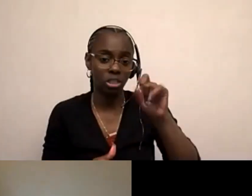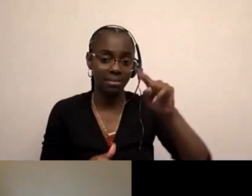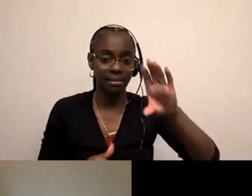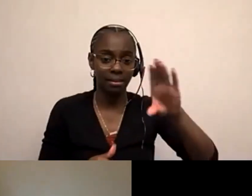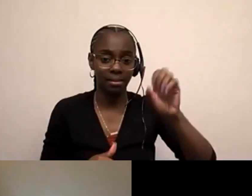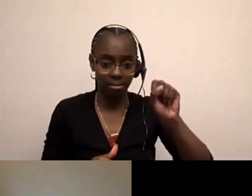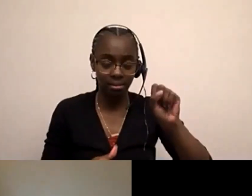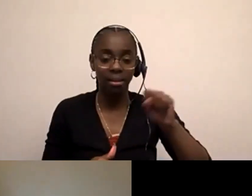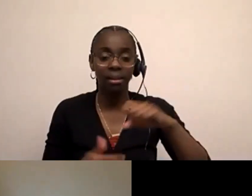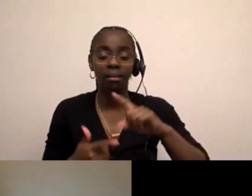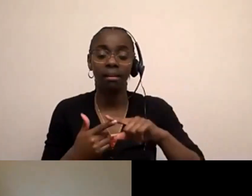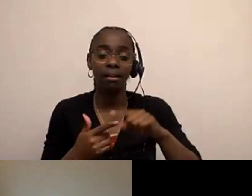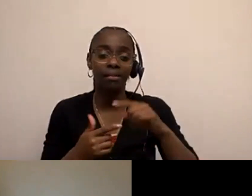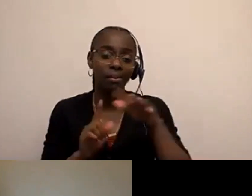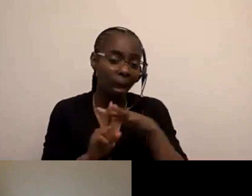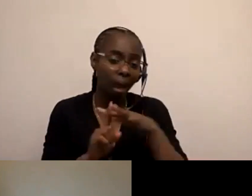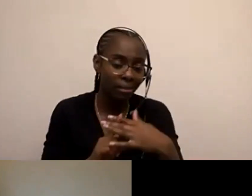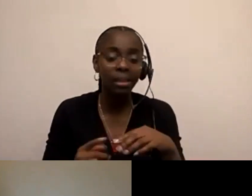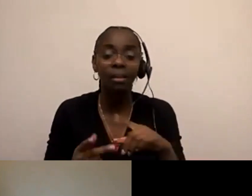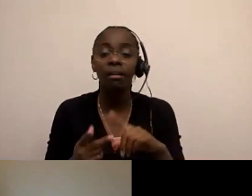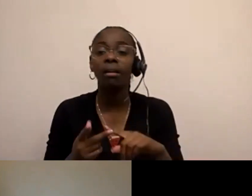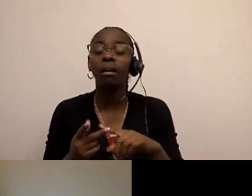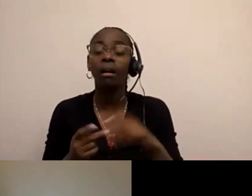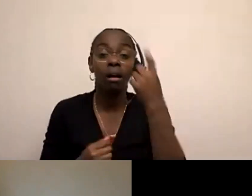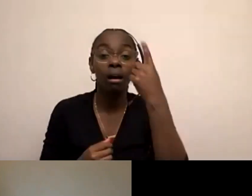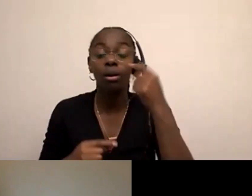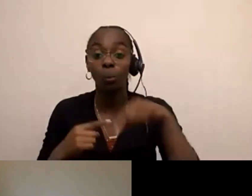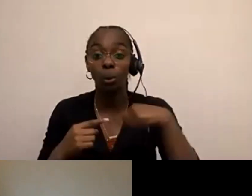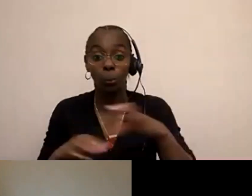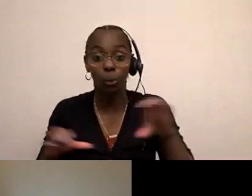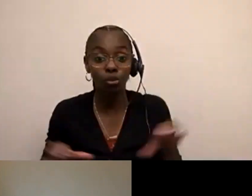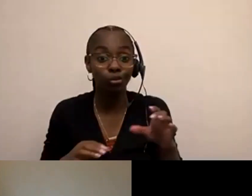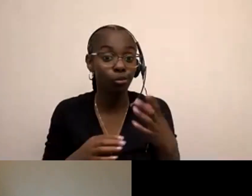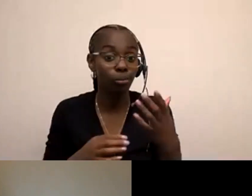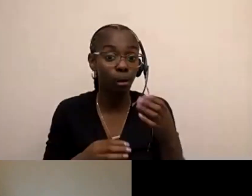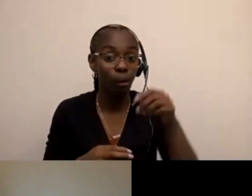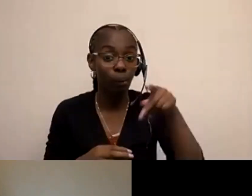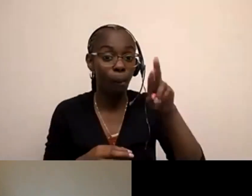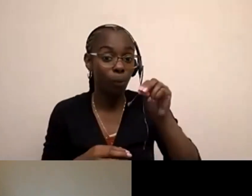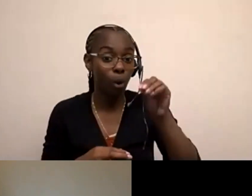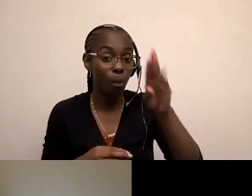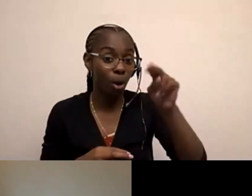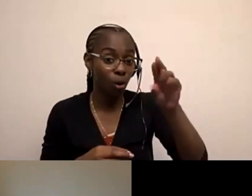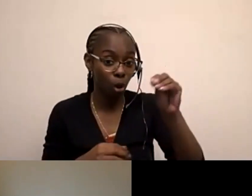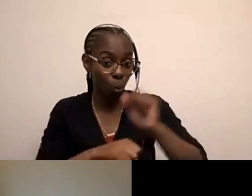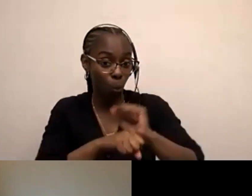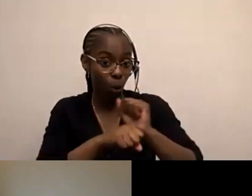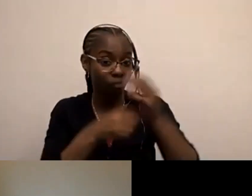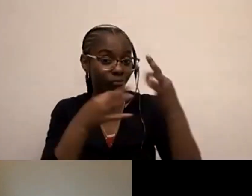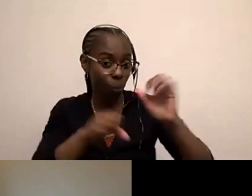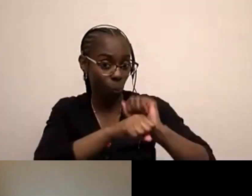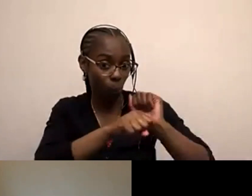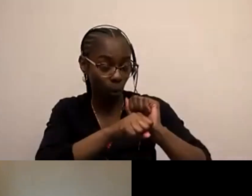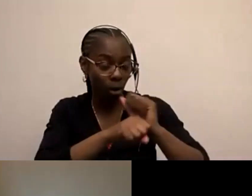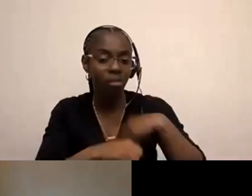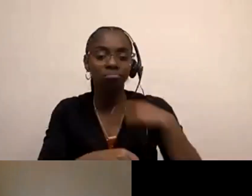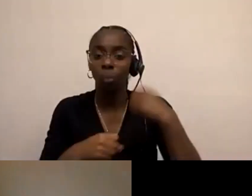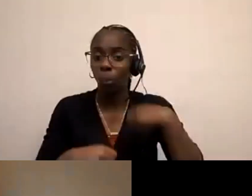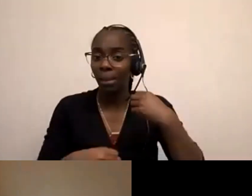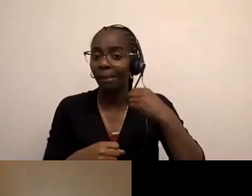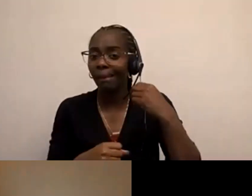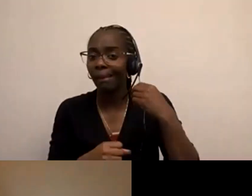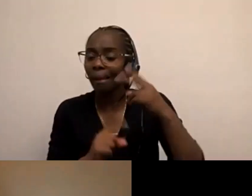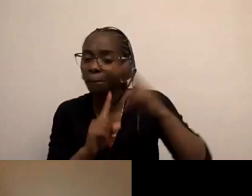AND WHEN WE DO PROBONO WORK LIKE THIS WE'RE ABLE TO APPLY FOR GRANTS AND ALL KINDS OF